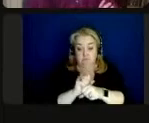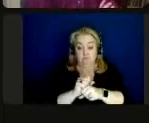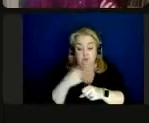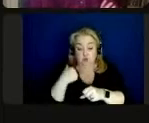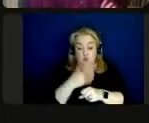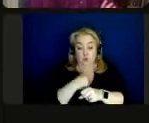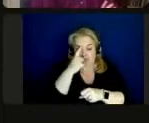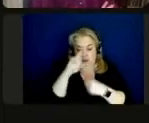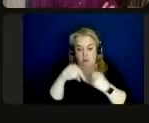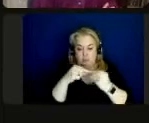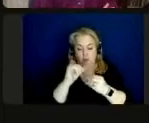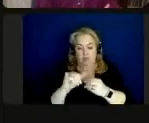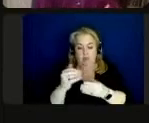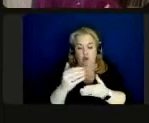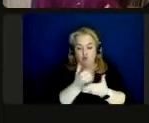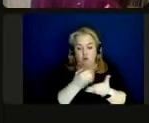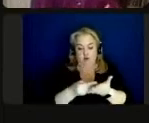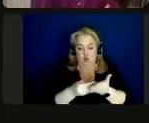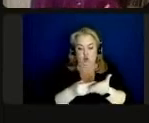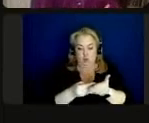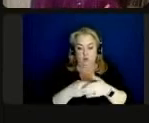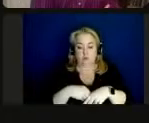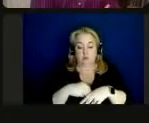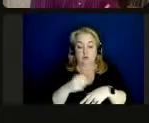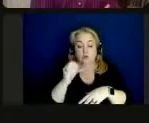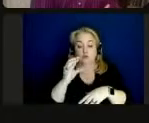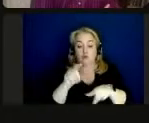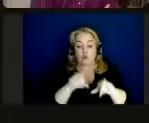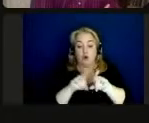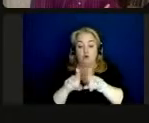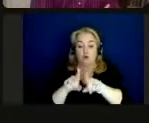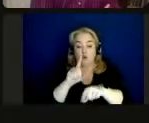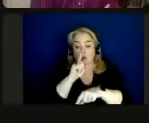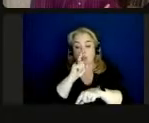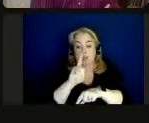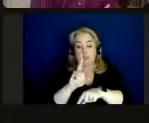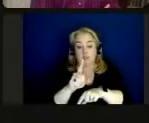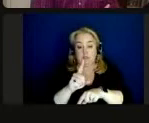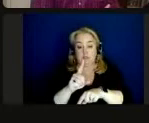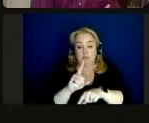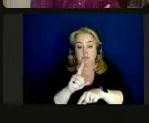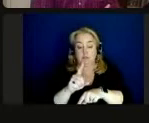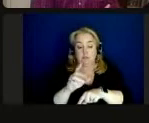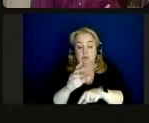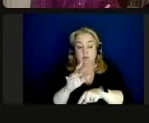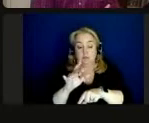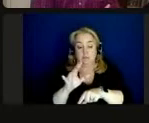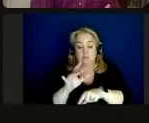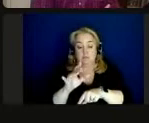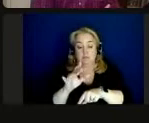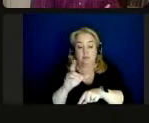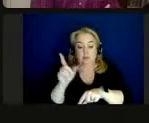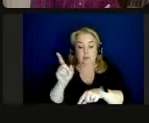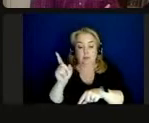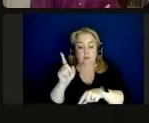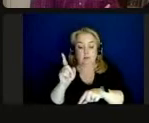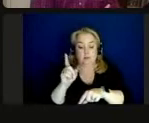2030 THAT ATEAST HALF OF VECLES WILECTRIC. AND SO THAT'S ETTY SIGNICANT WHEN THEWHENE